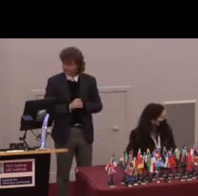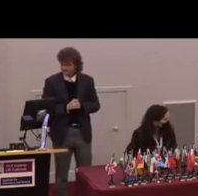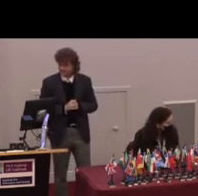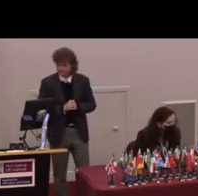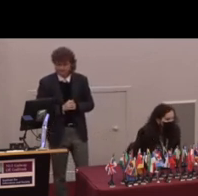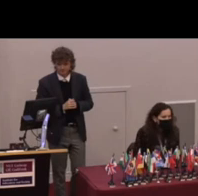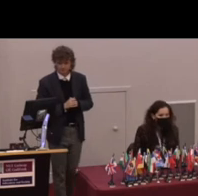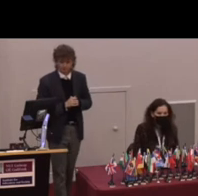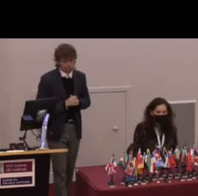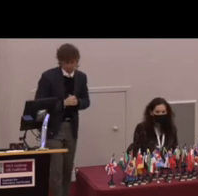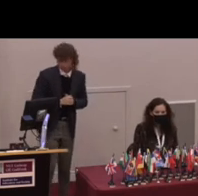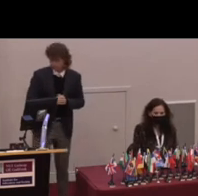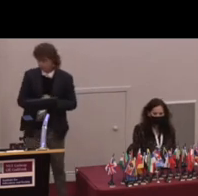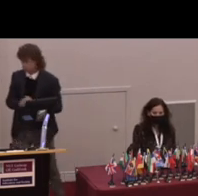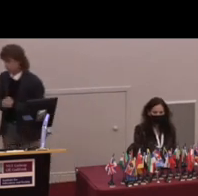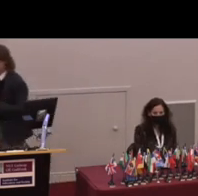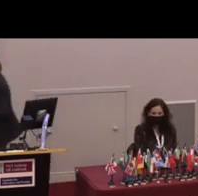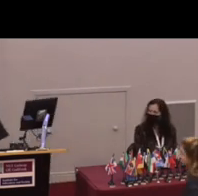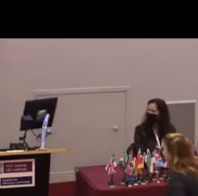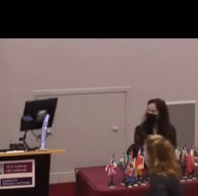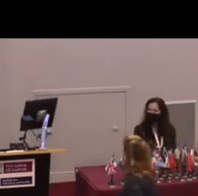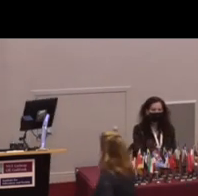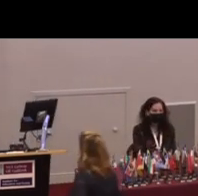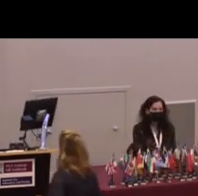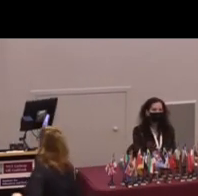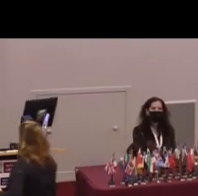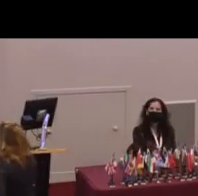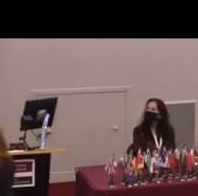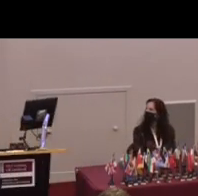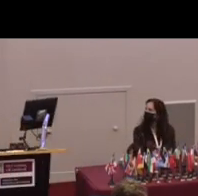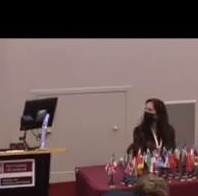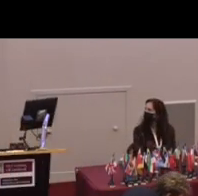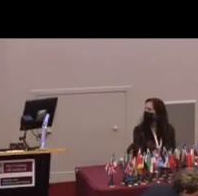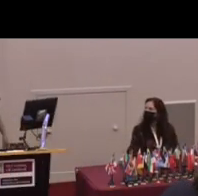amazing and we are so grateful to have you here and to hear about all these experiences